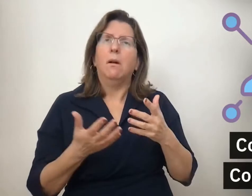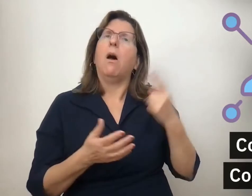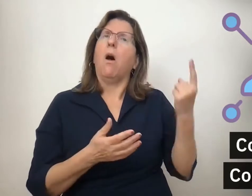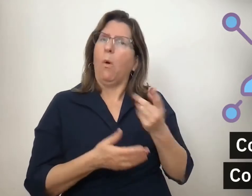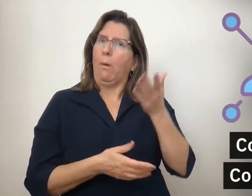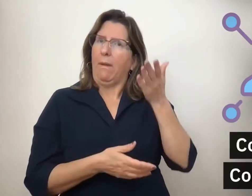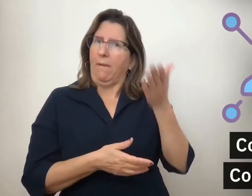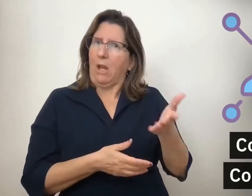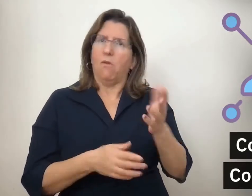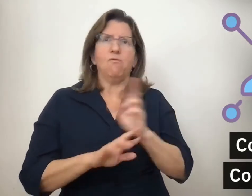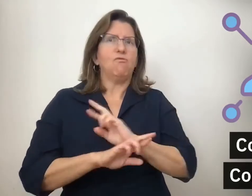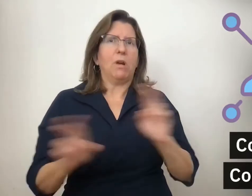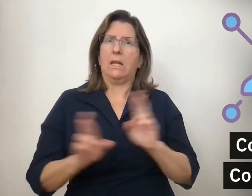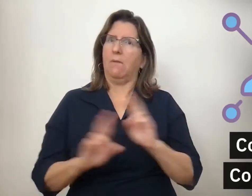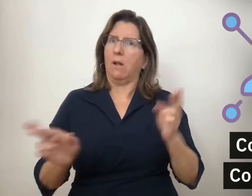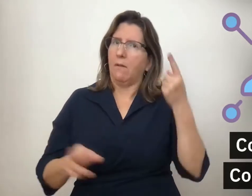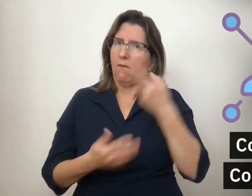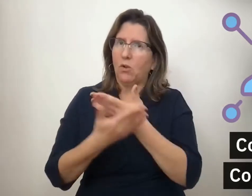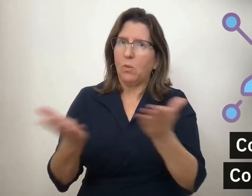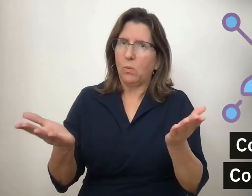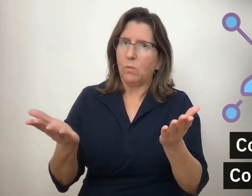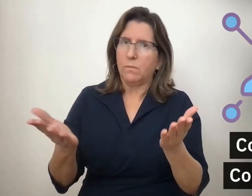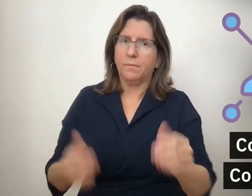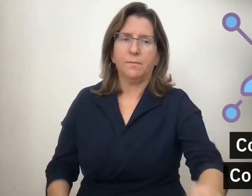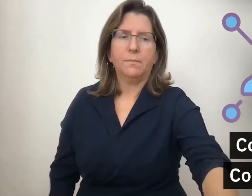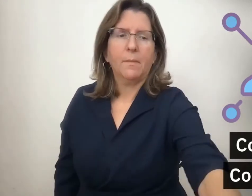You are part of a community.